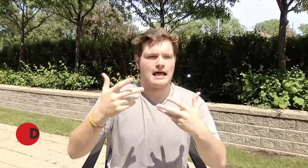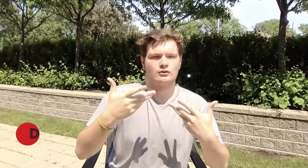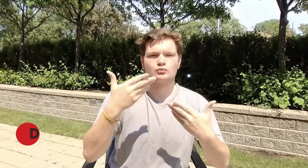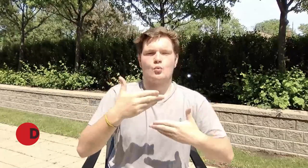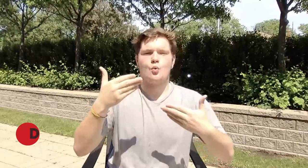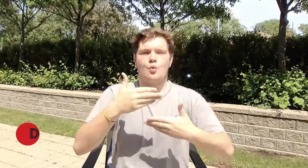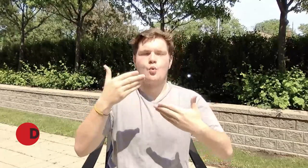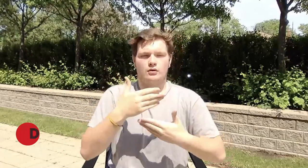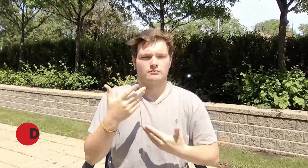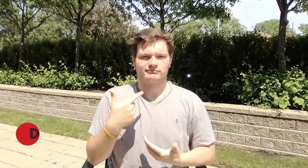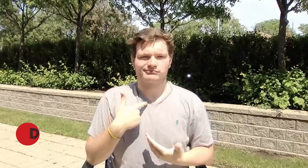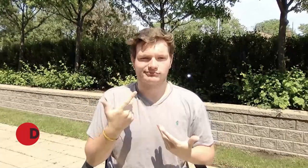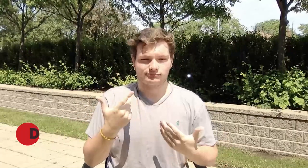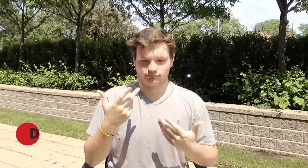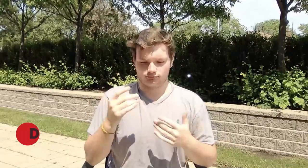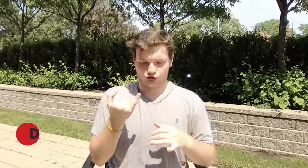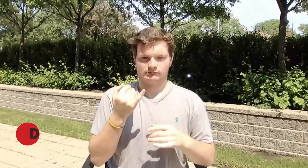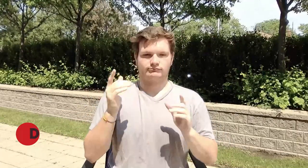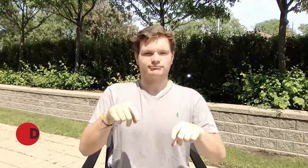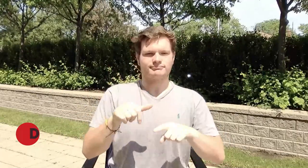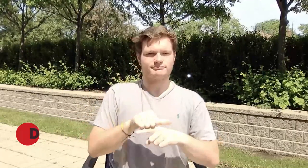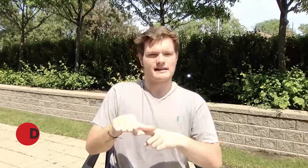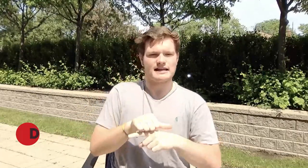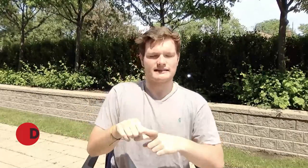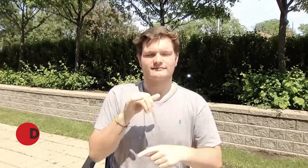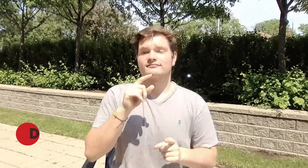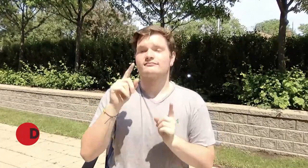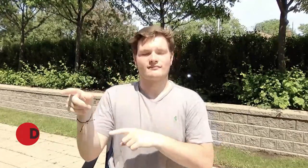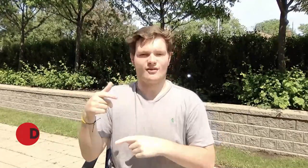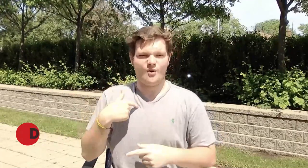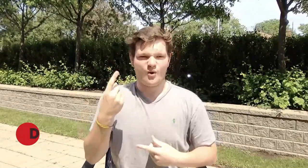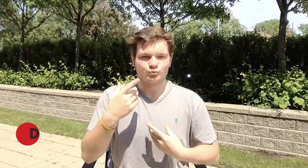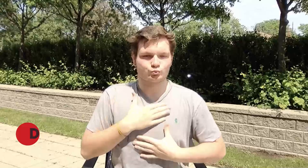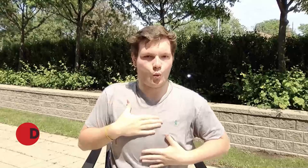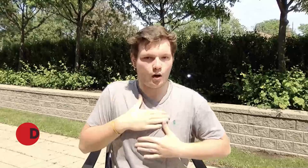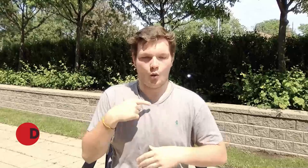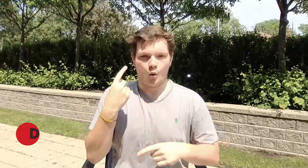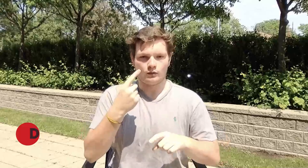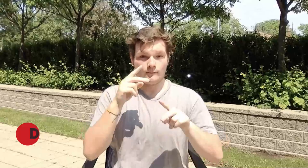play and enjoy rather than just practice. At the Deaf school,